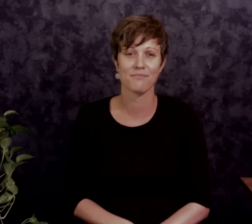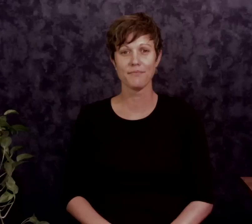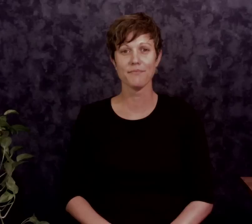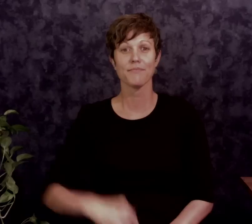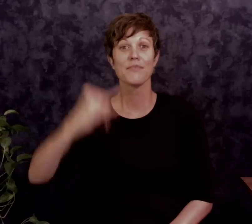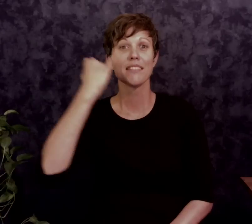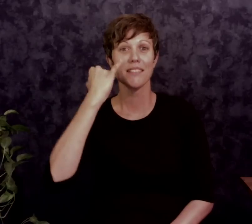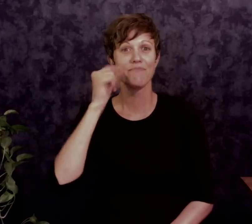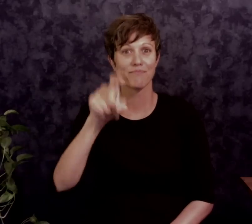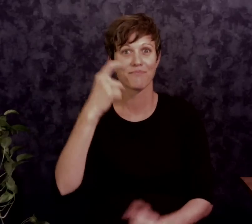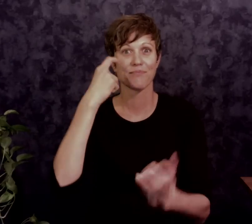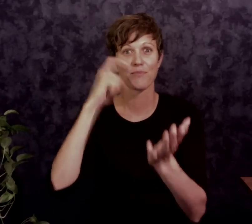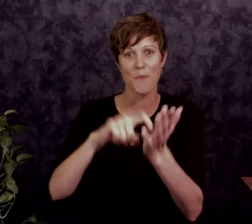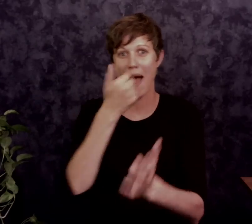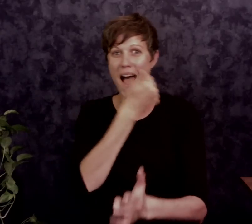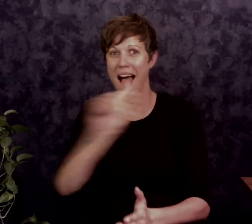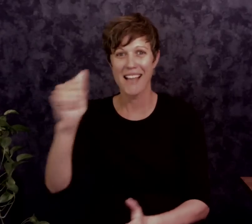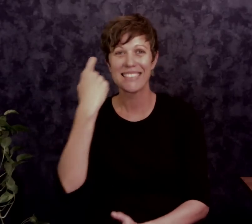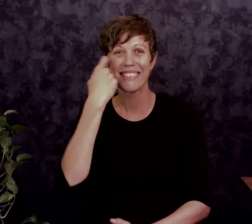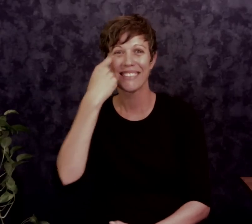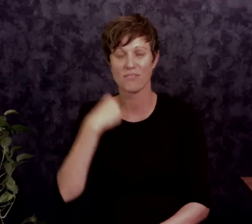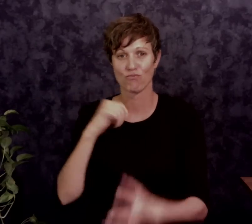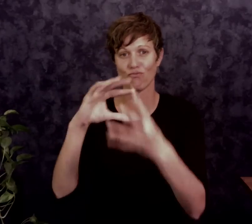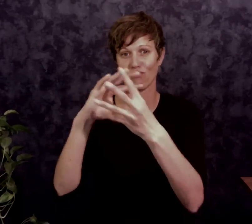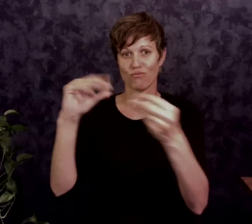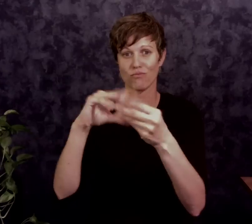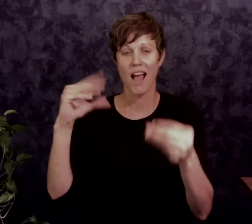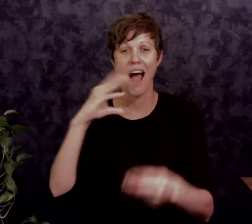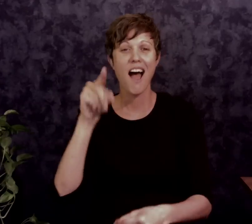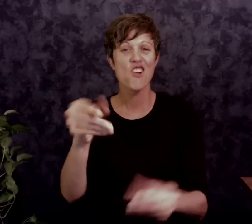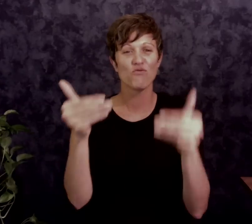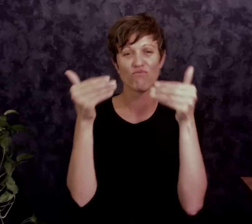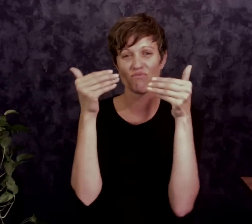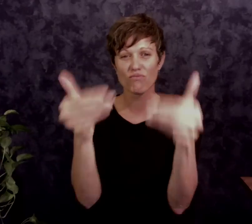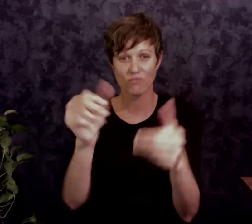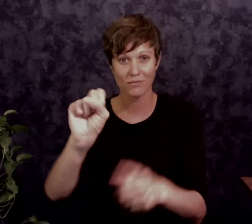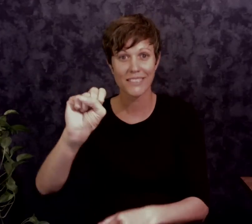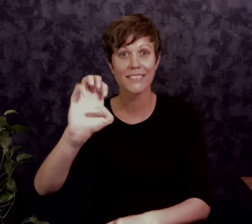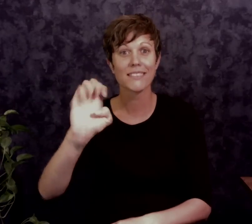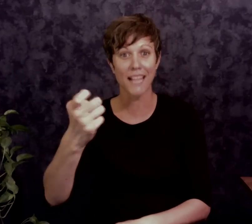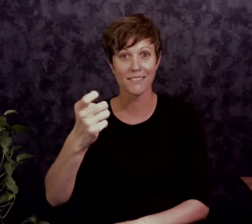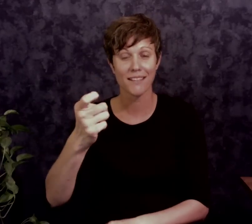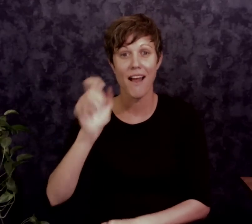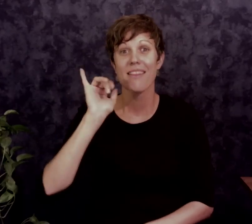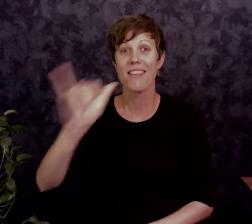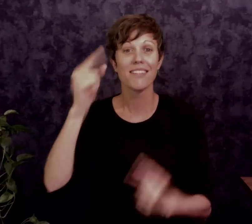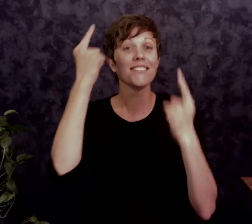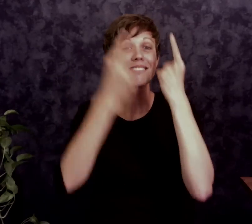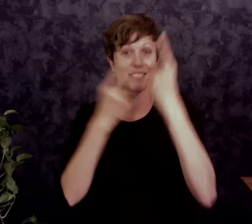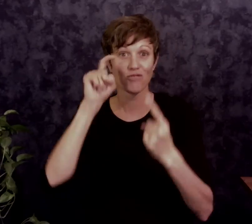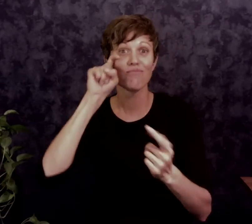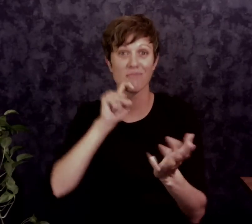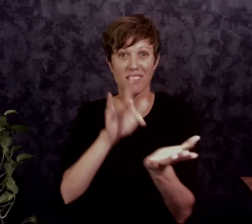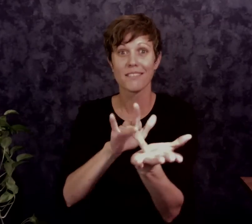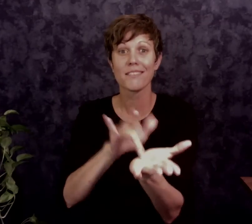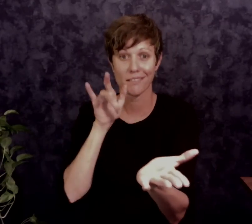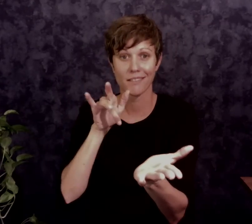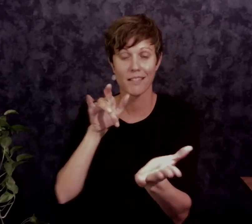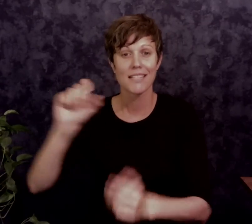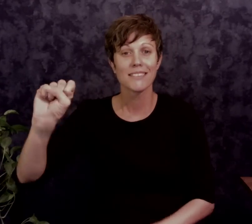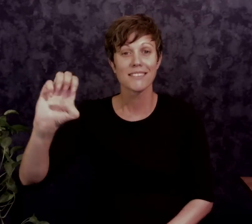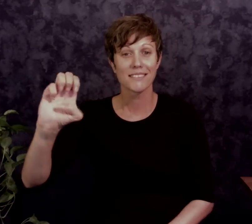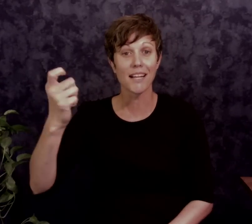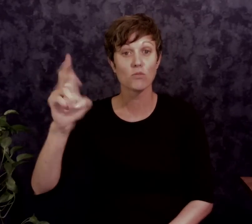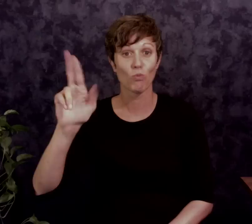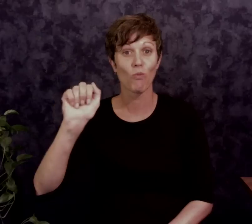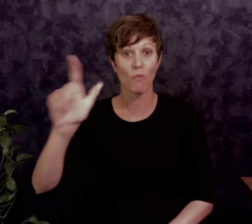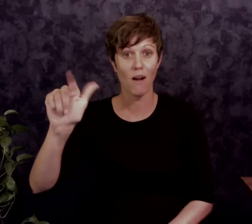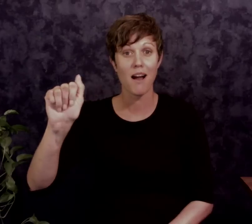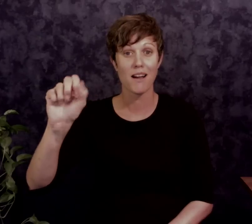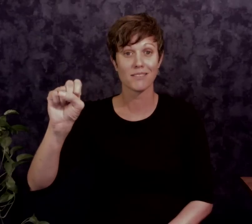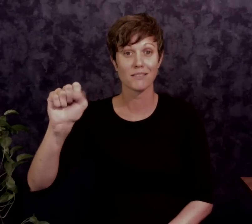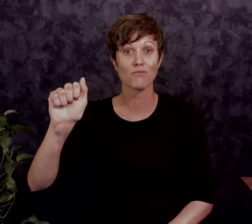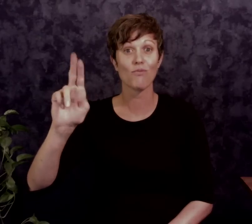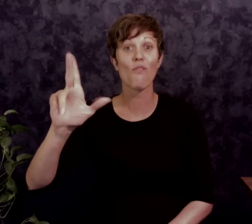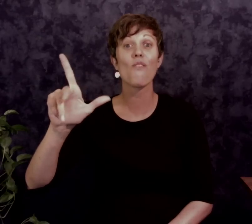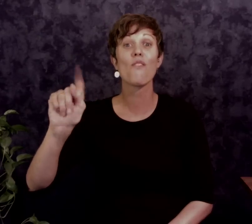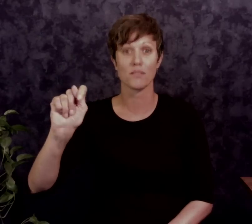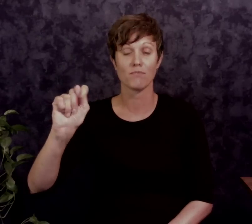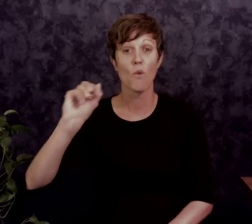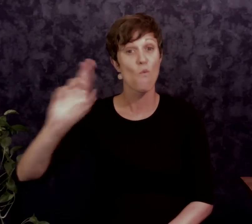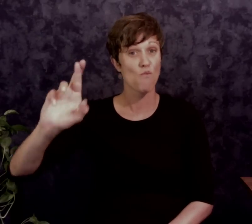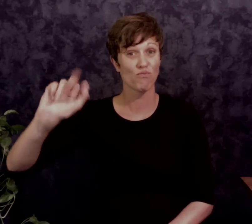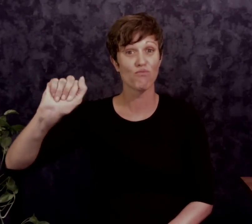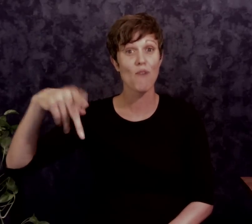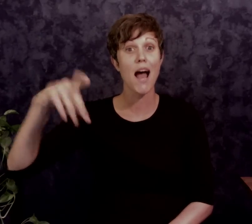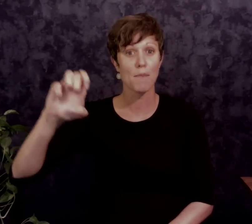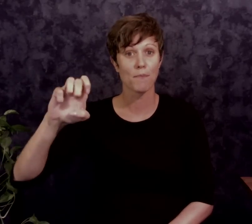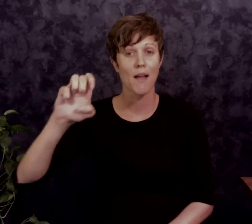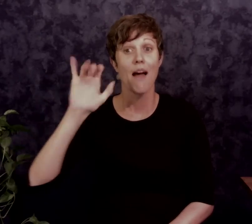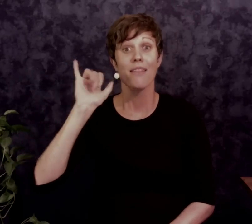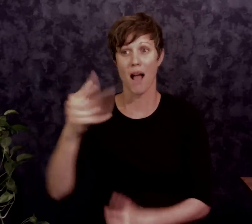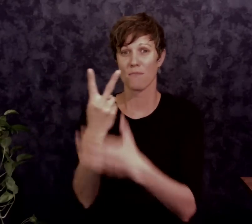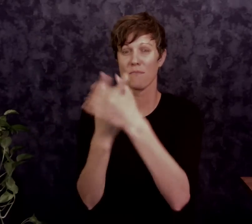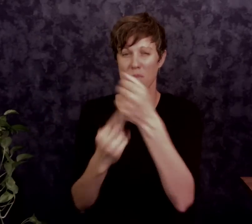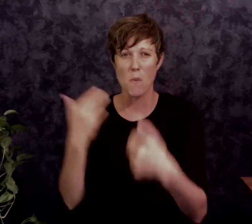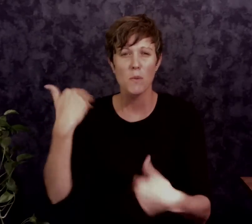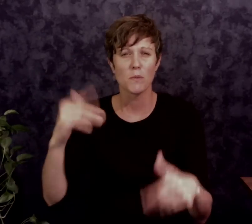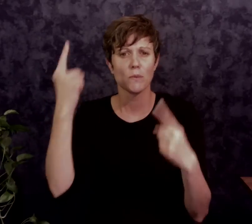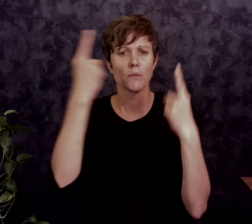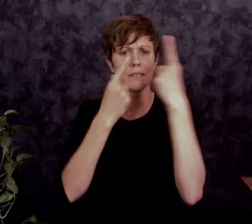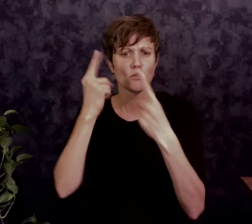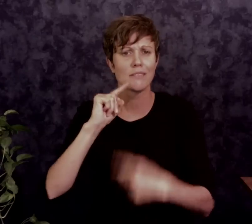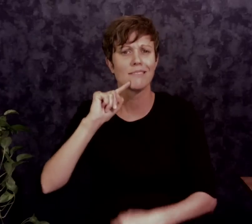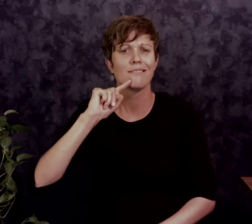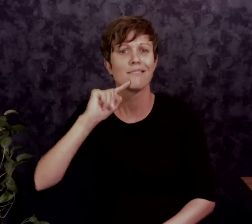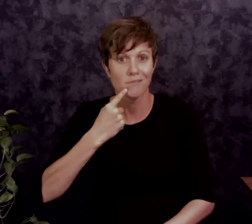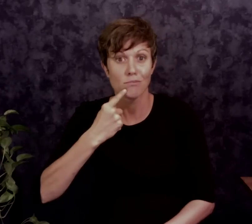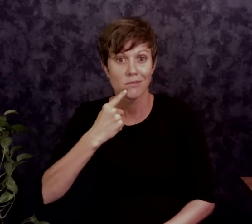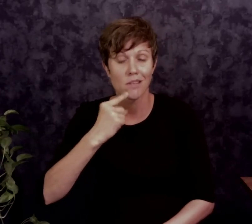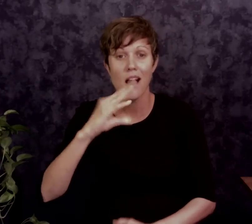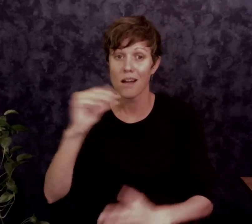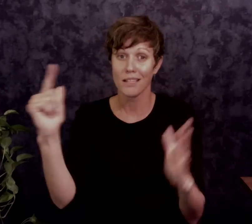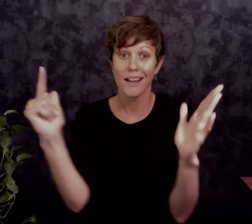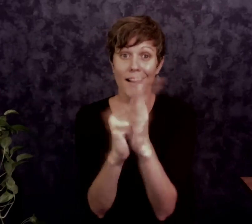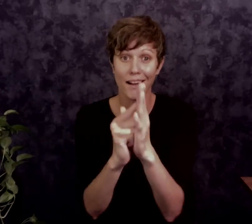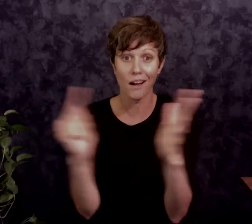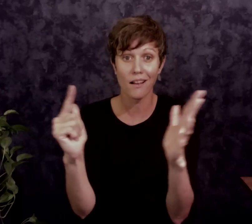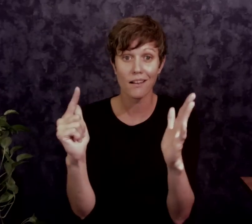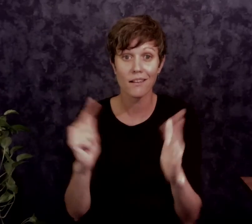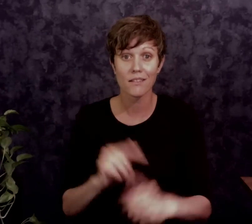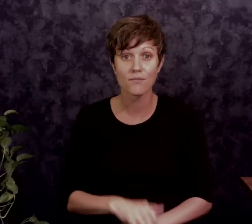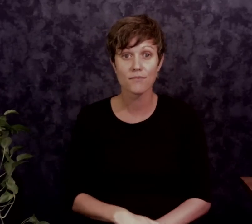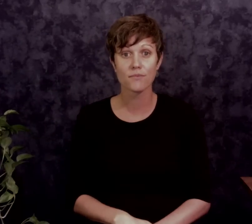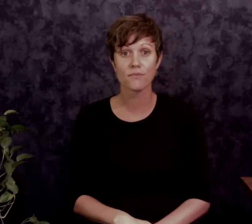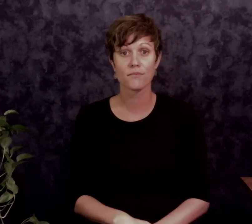If you have sex with someone in one of the states I just described, that can be considered sexual assault or rape, and both are very serious and illegal.